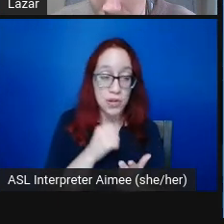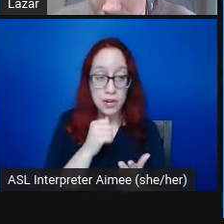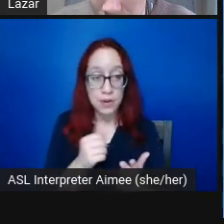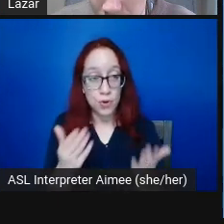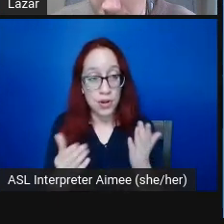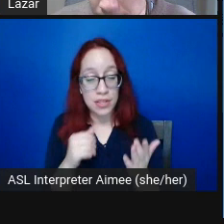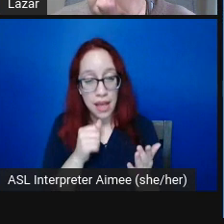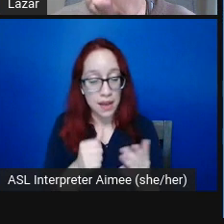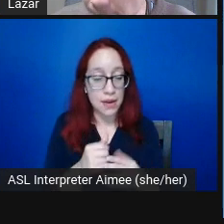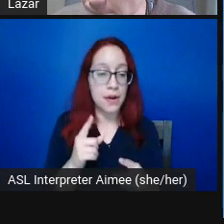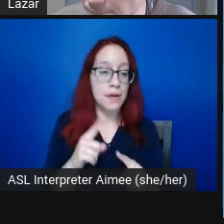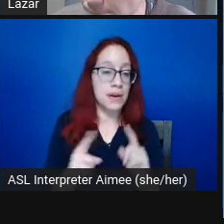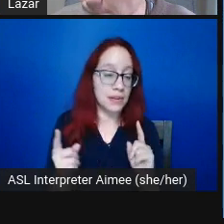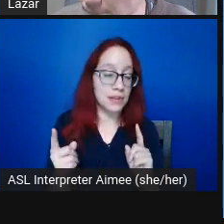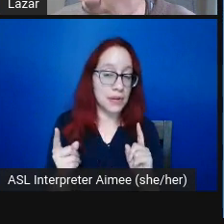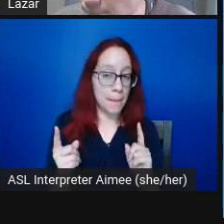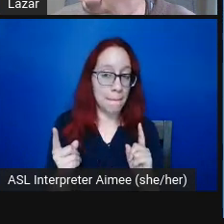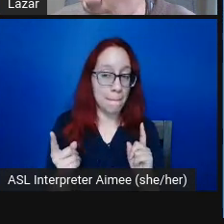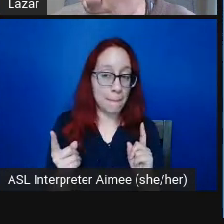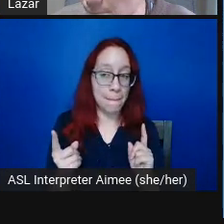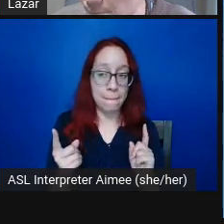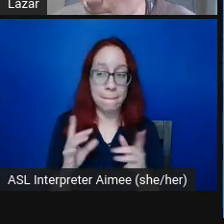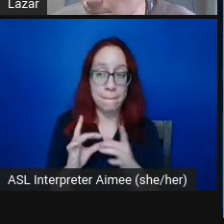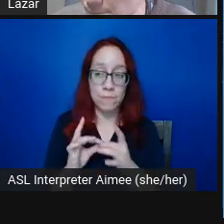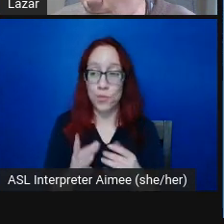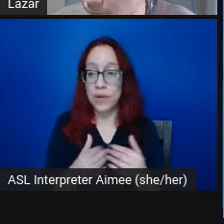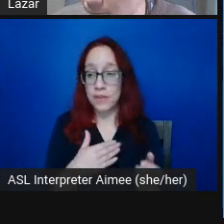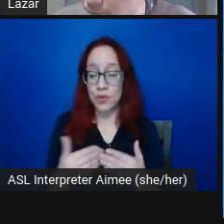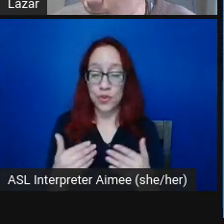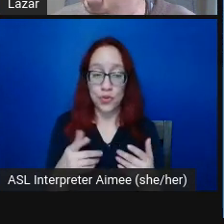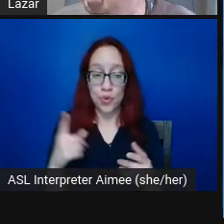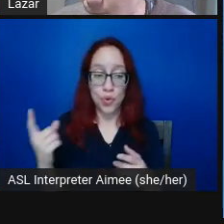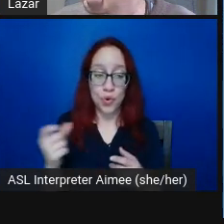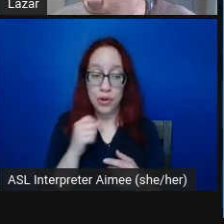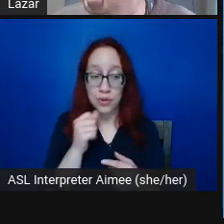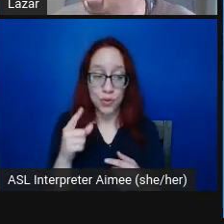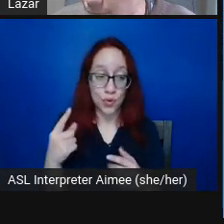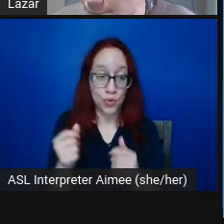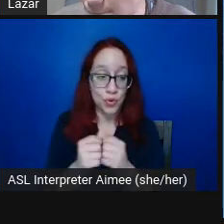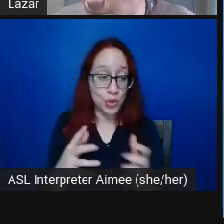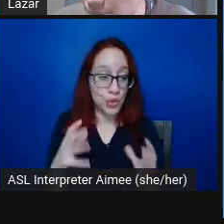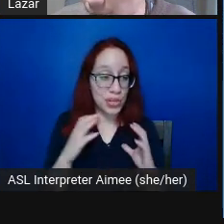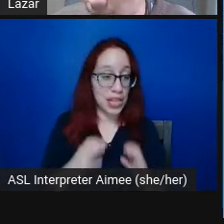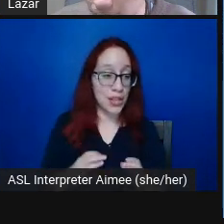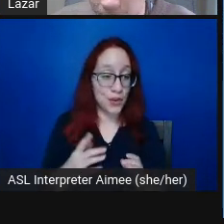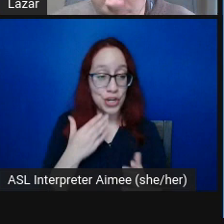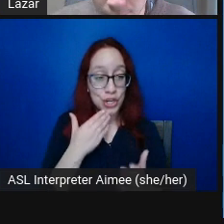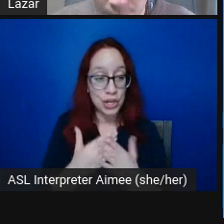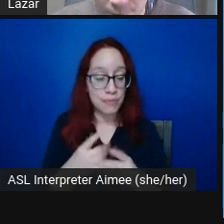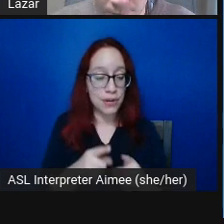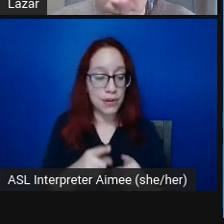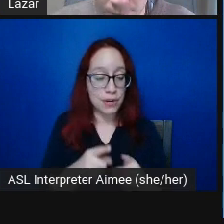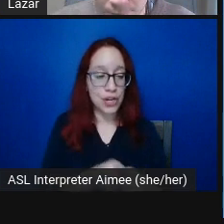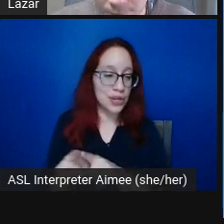However, regardless of that, you're not only losing that client for good but also gaining bad reputation.